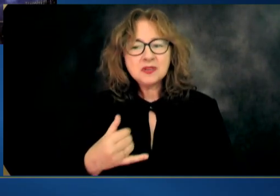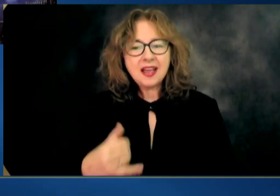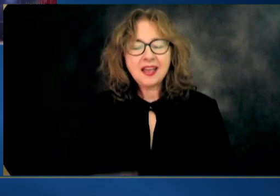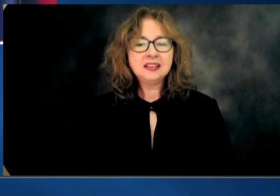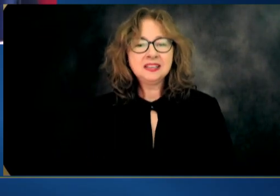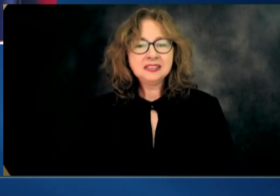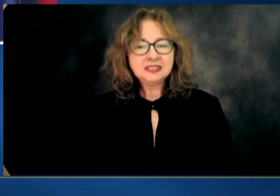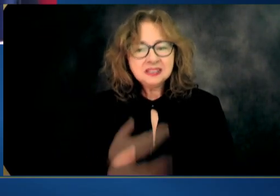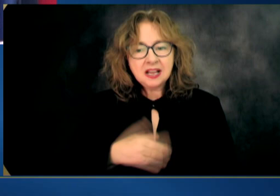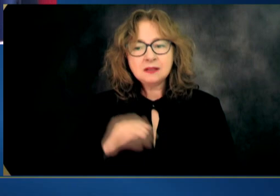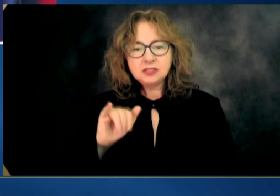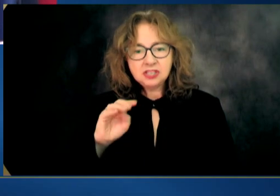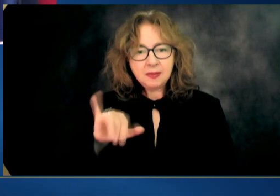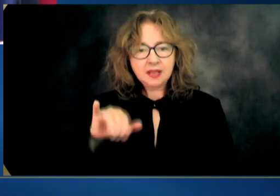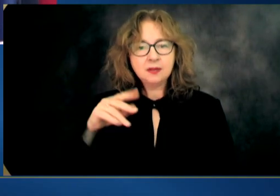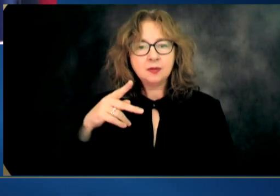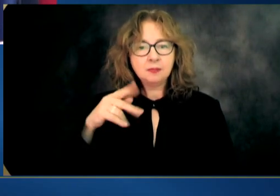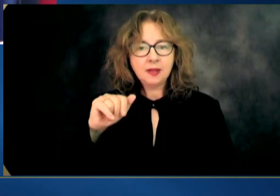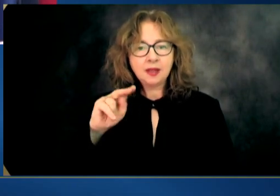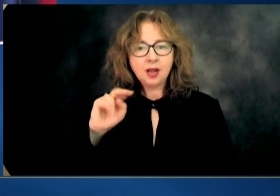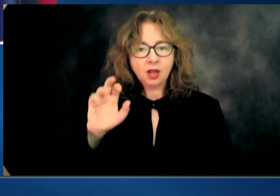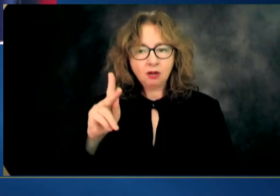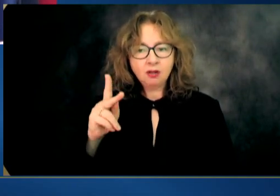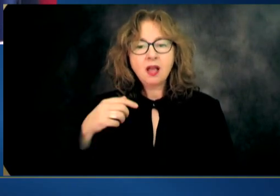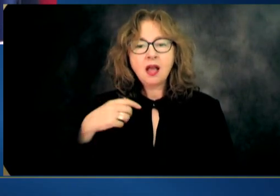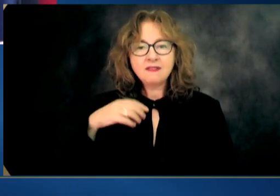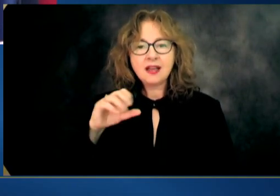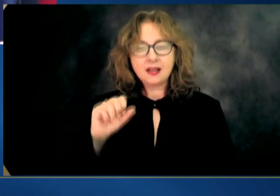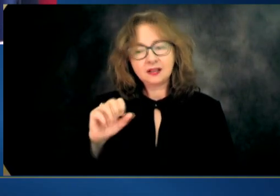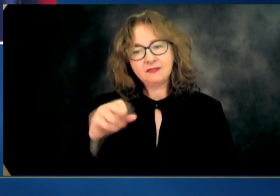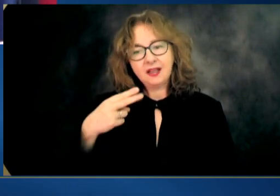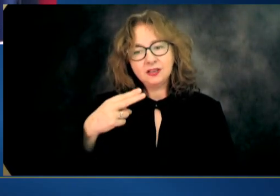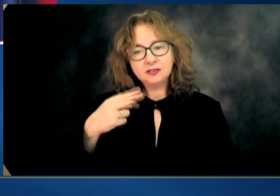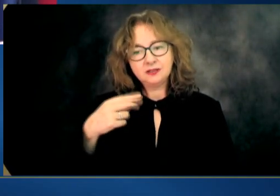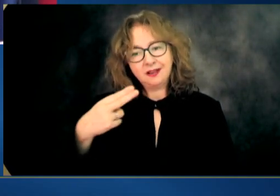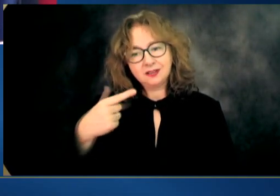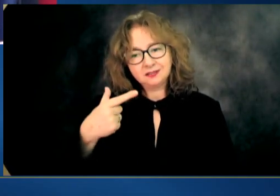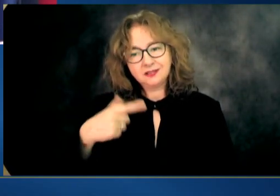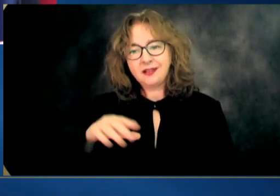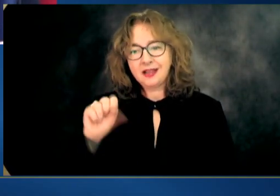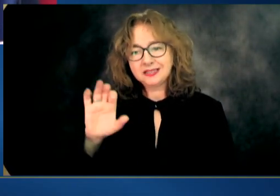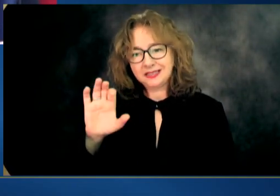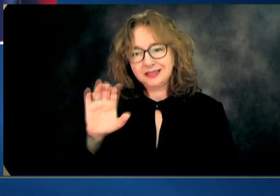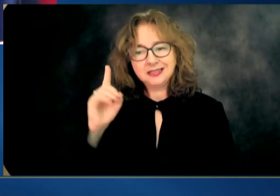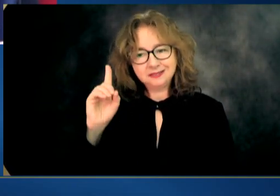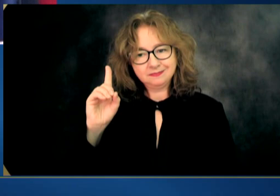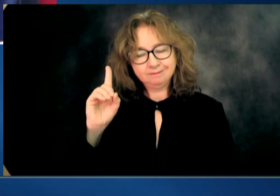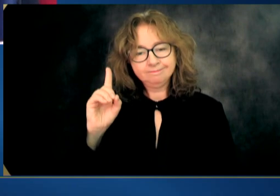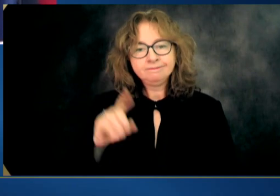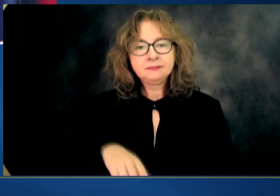Jimmy Pinnock, and I have HBSC disease. I'd first like to acknowledge the VCU sickle cell